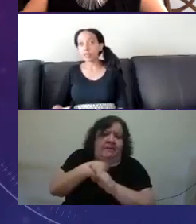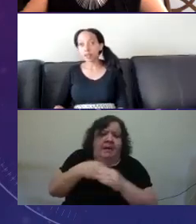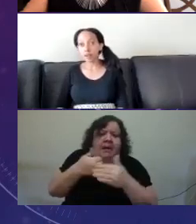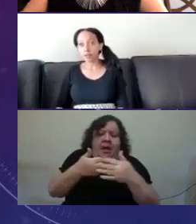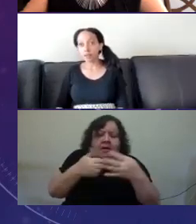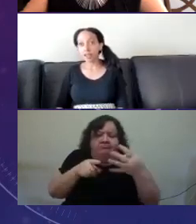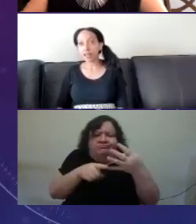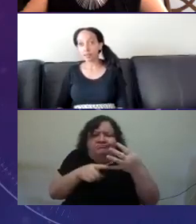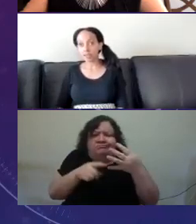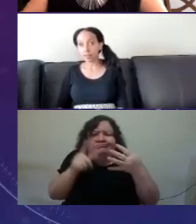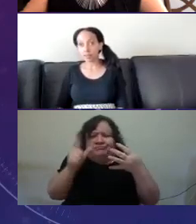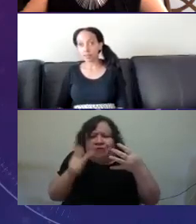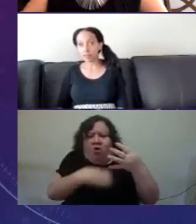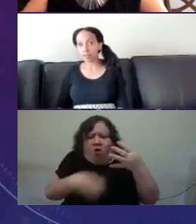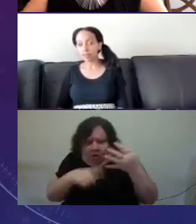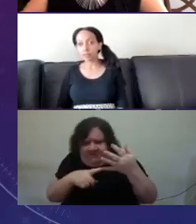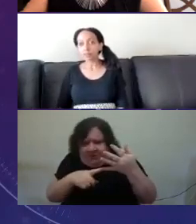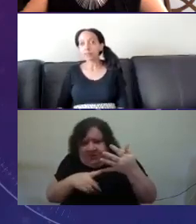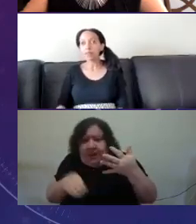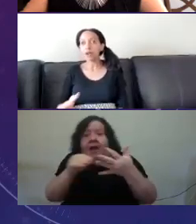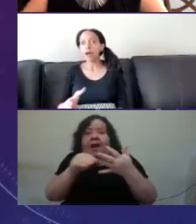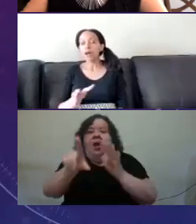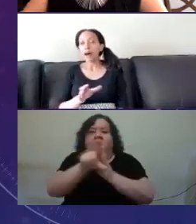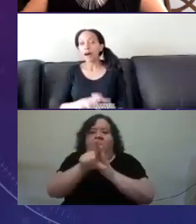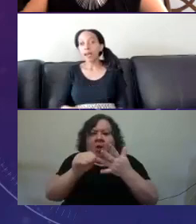Harvard and that was three years I